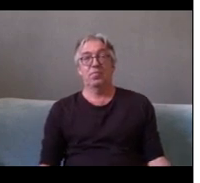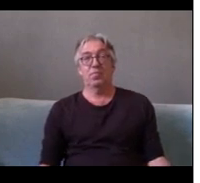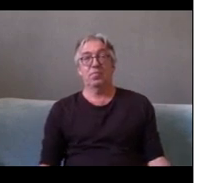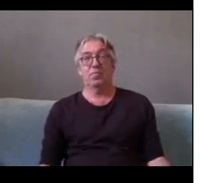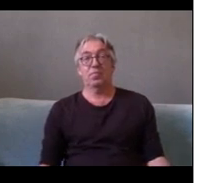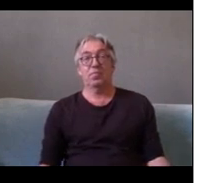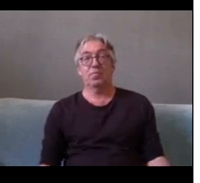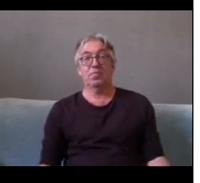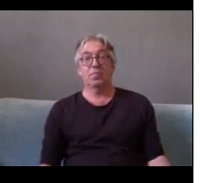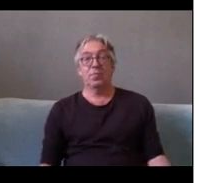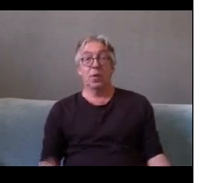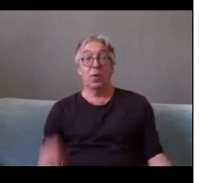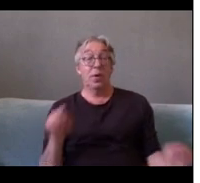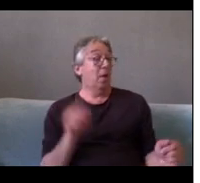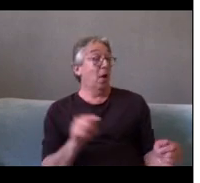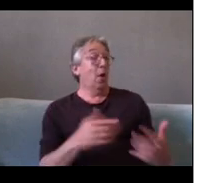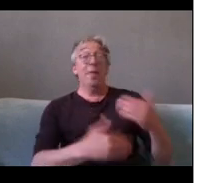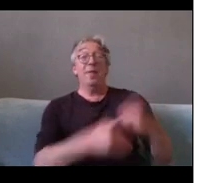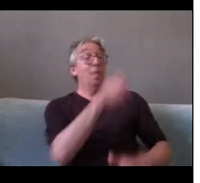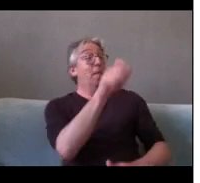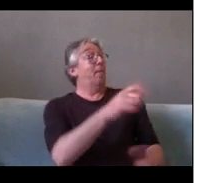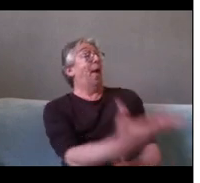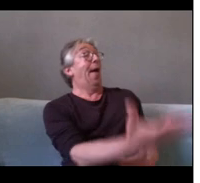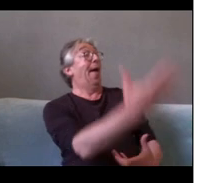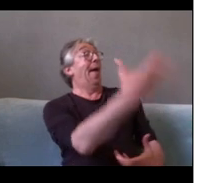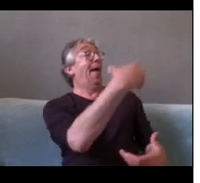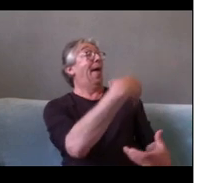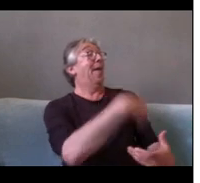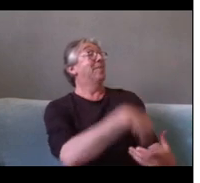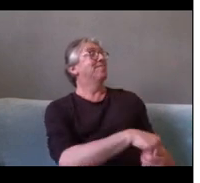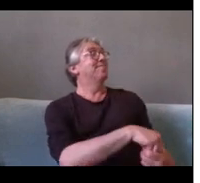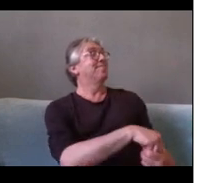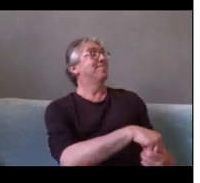that doesn't begin after the analysis and publication of the data,